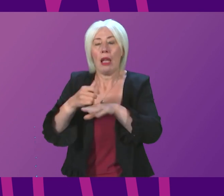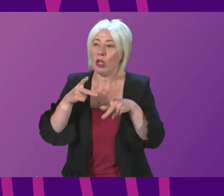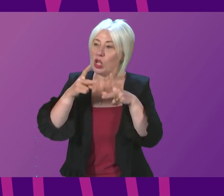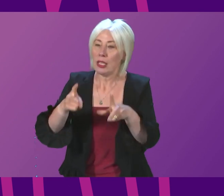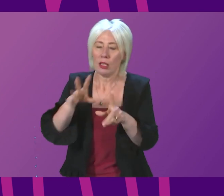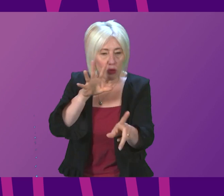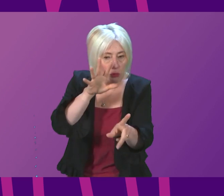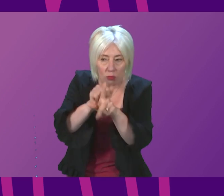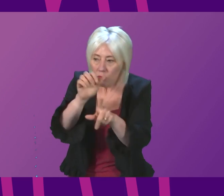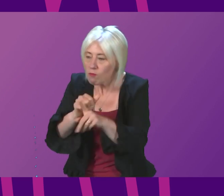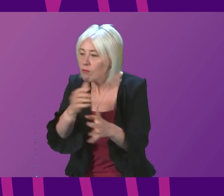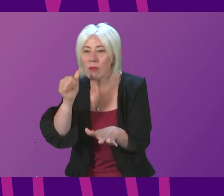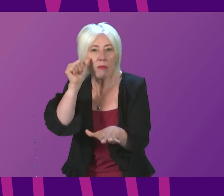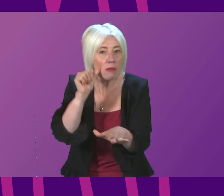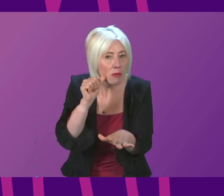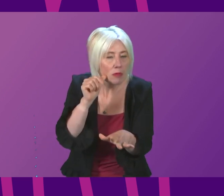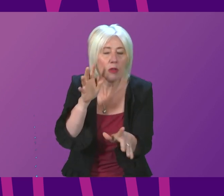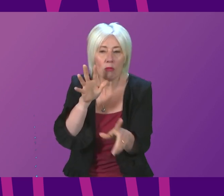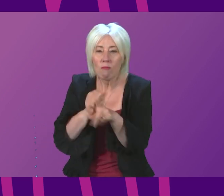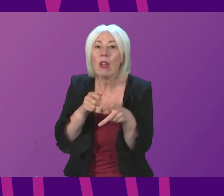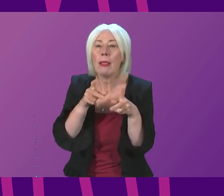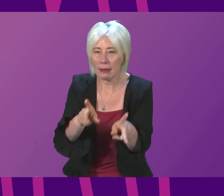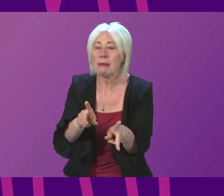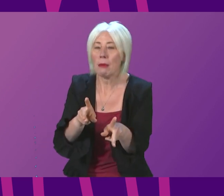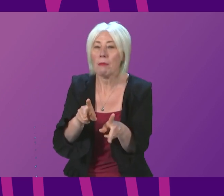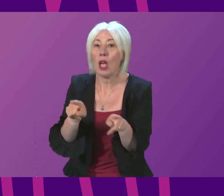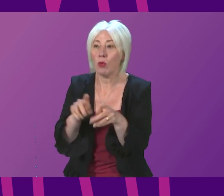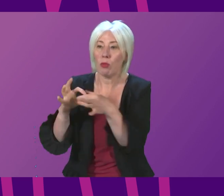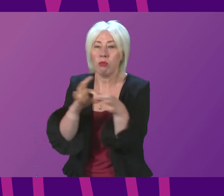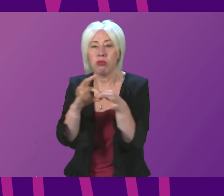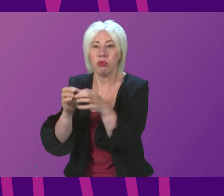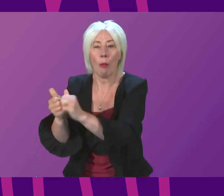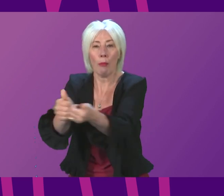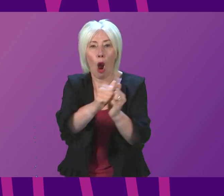and reduce fraud in the system; and that it worked well with partners across the country.